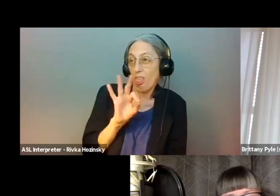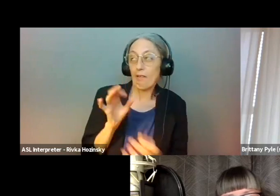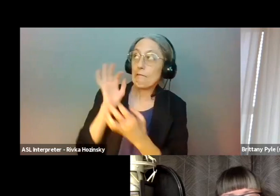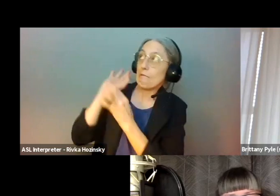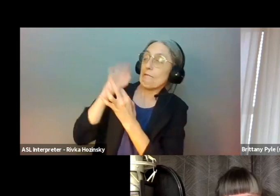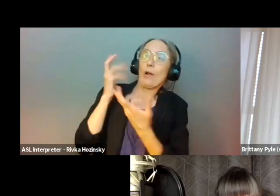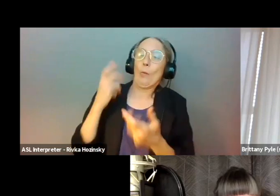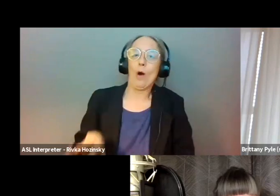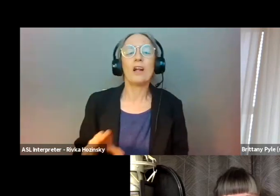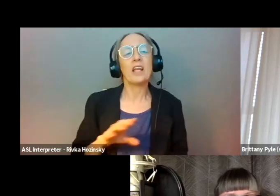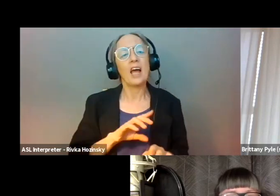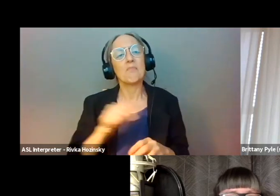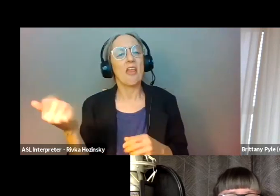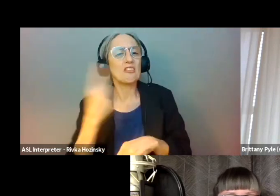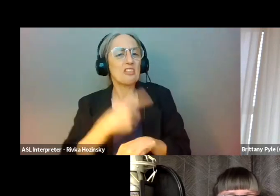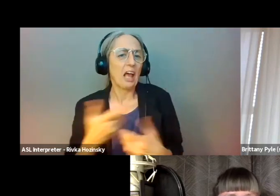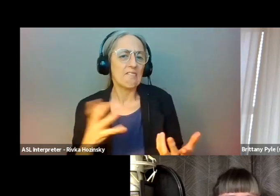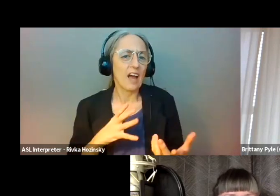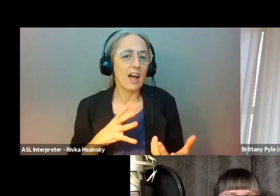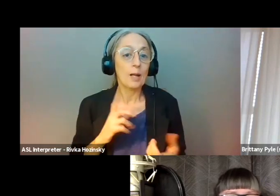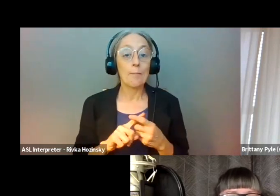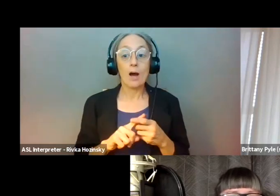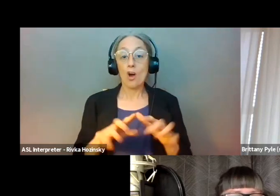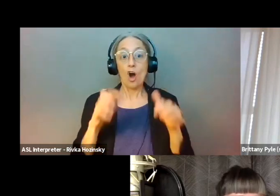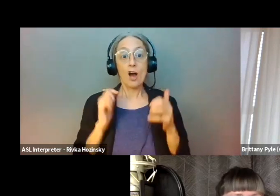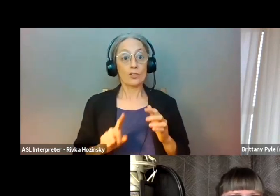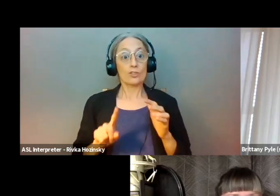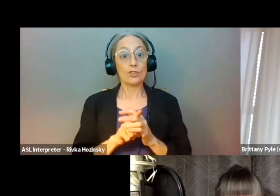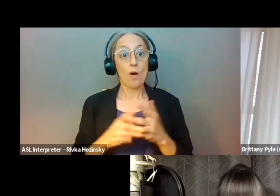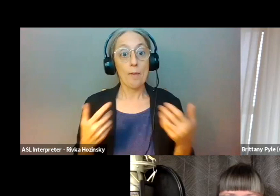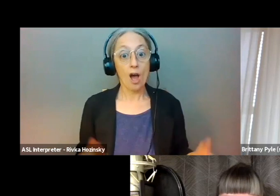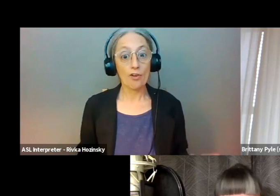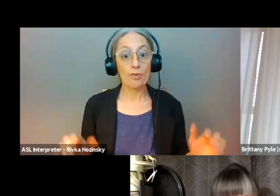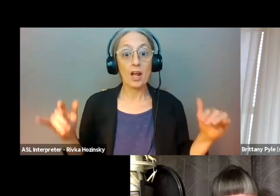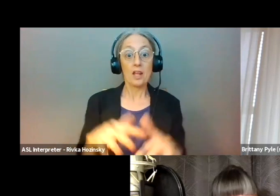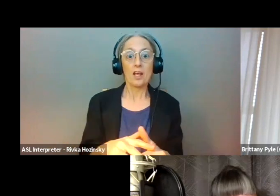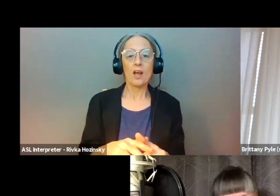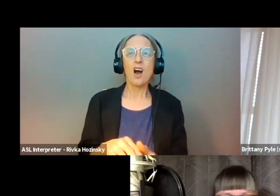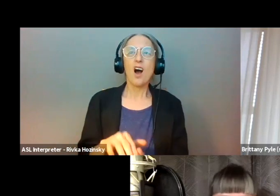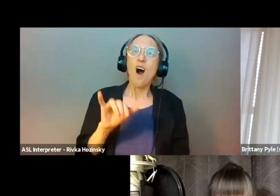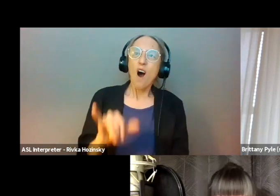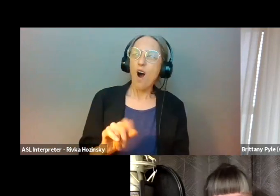But if they are there, now they can know that's what that person is behind me. That's really neat.